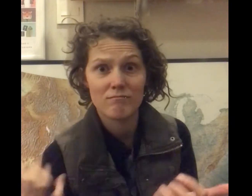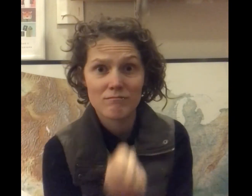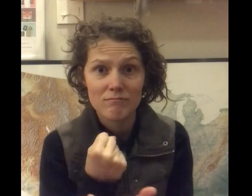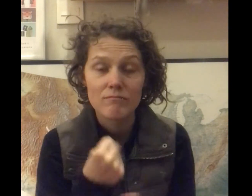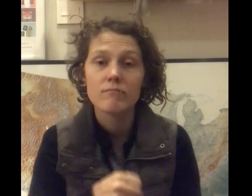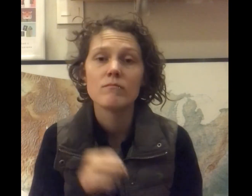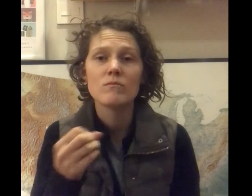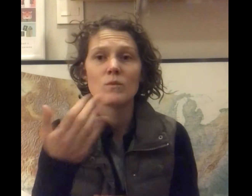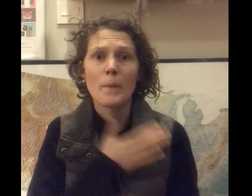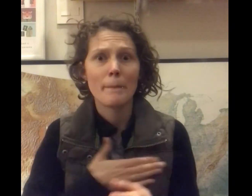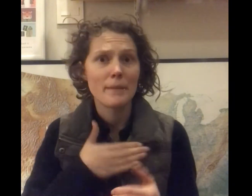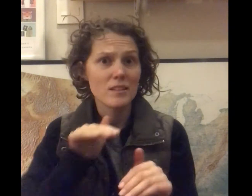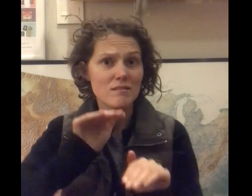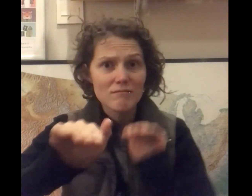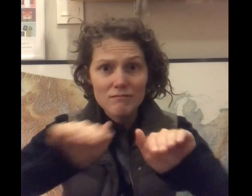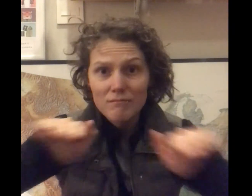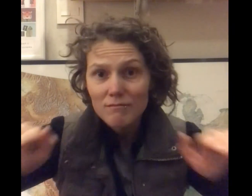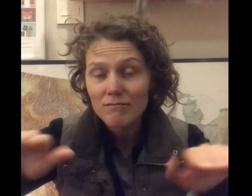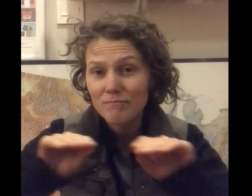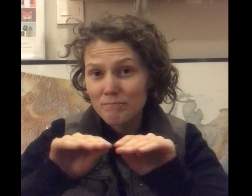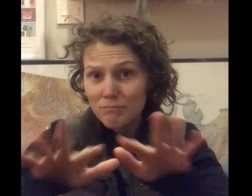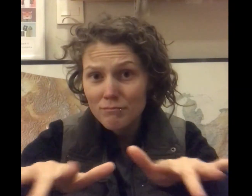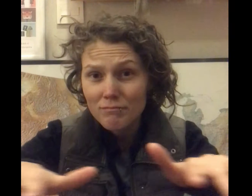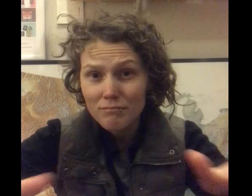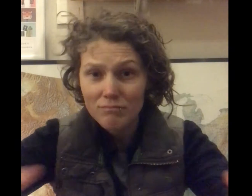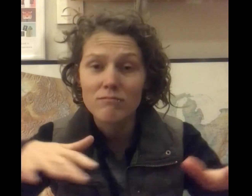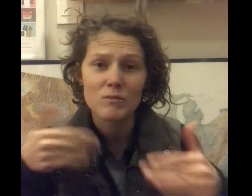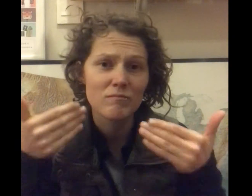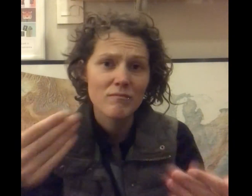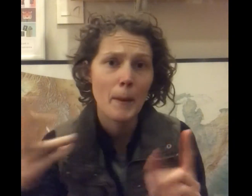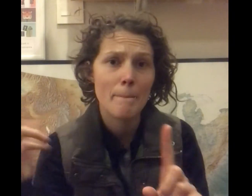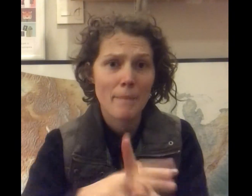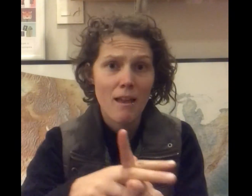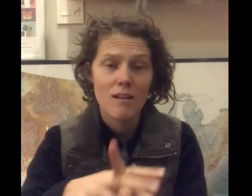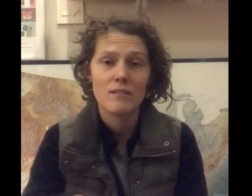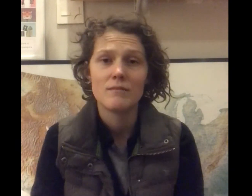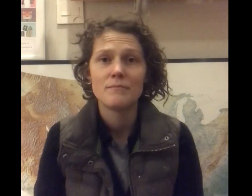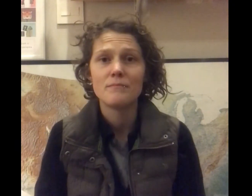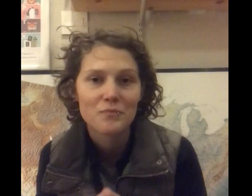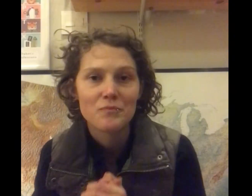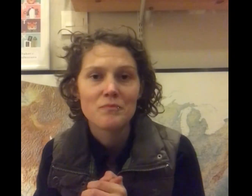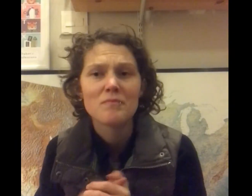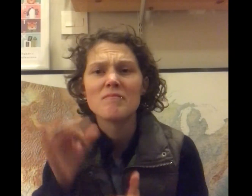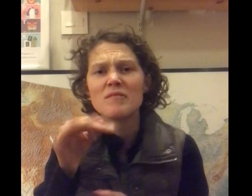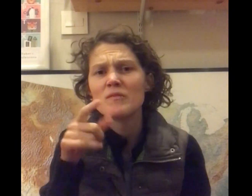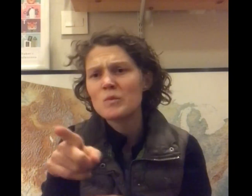Please share this position with anyone you think will be interested. And go ahead and apply yourself!